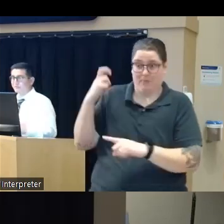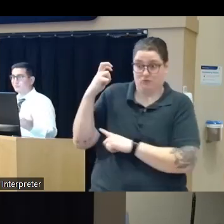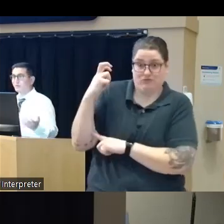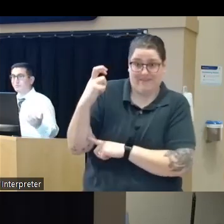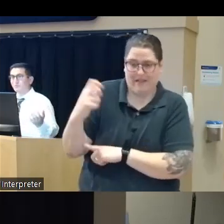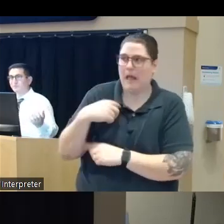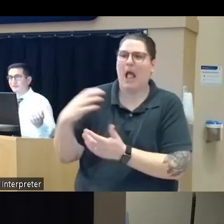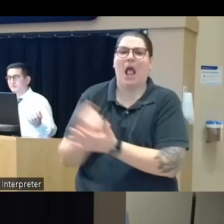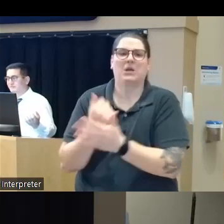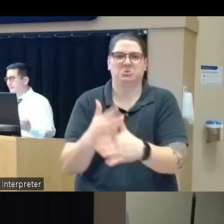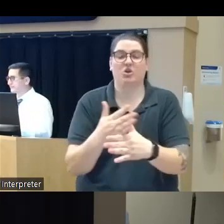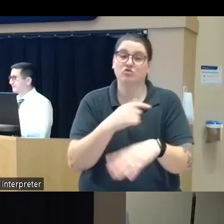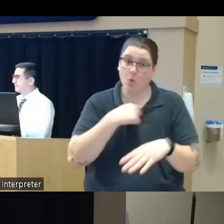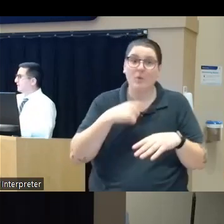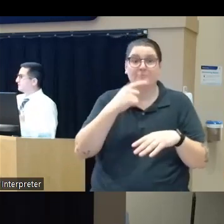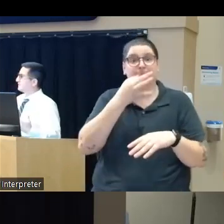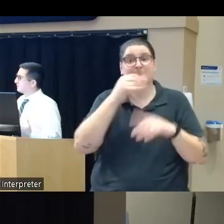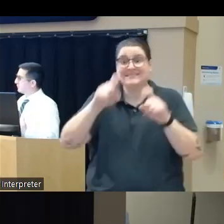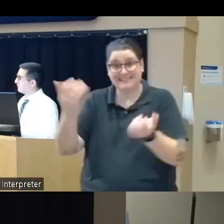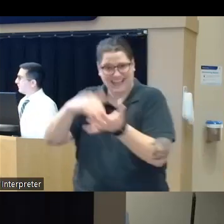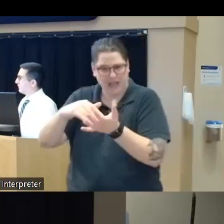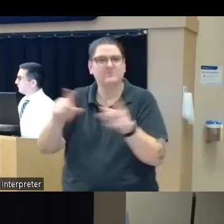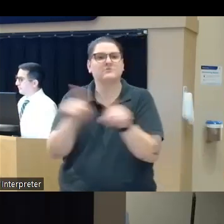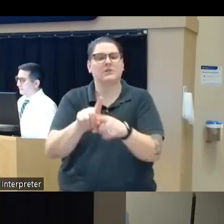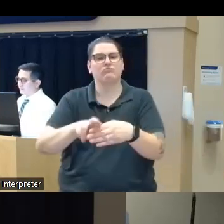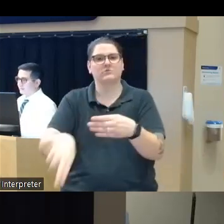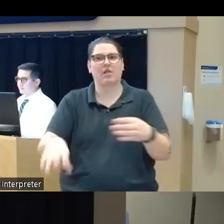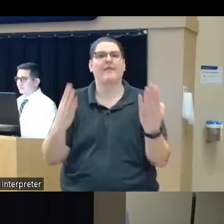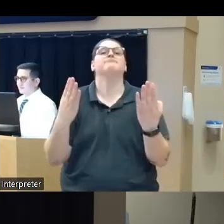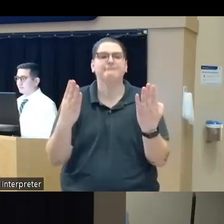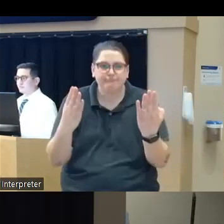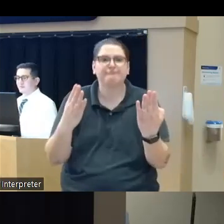I'd share so we were able to replicate these findings and a second wave of this psychosis